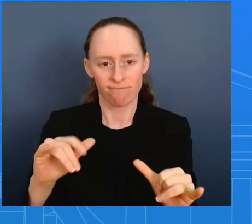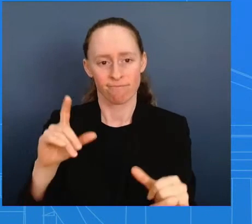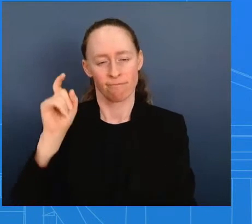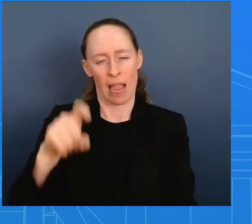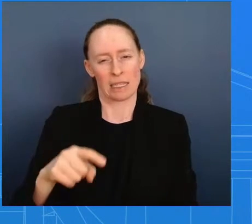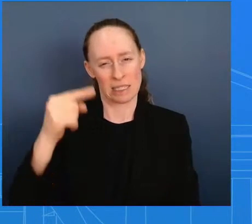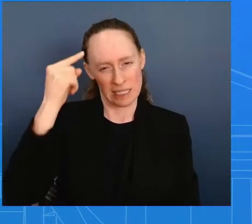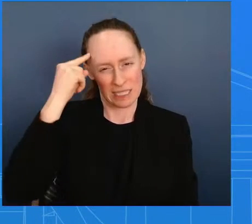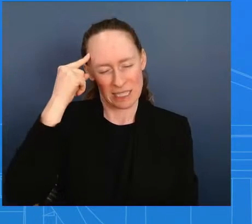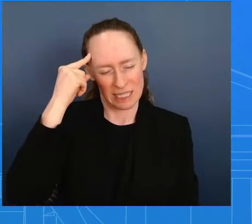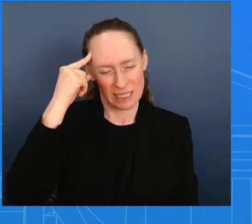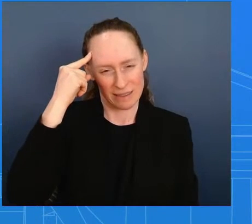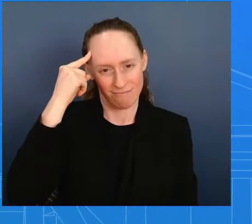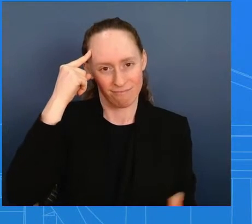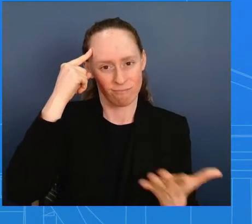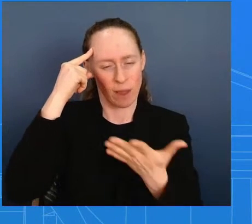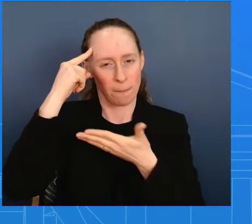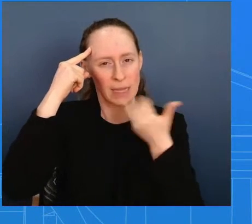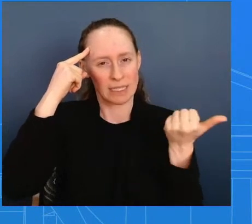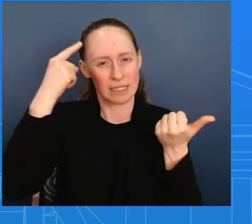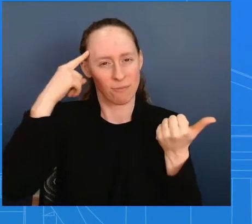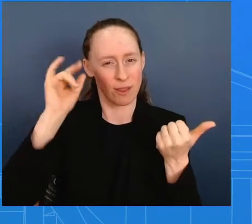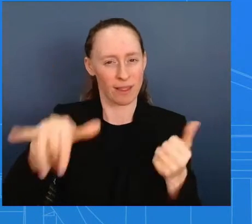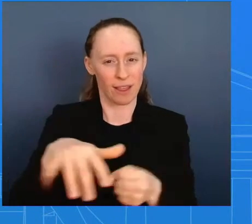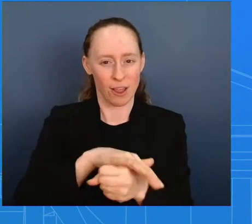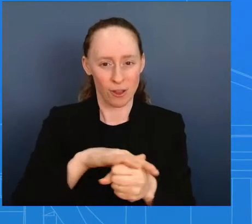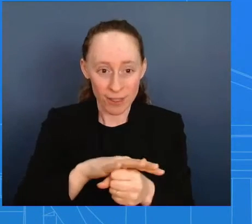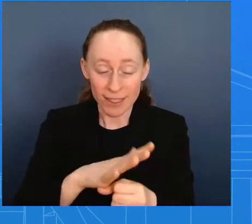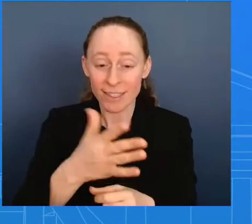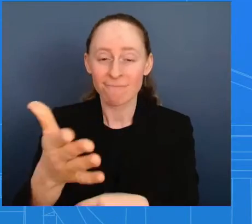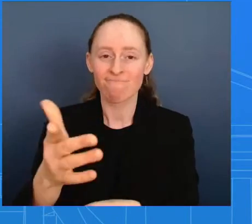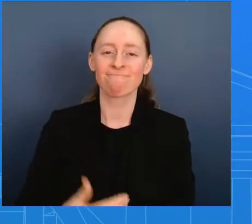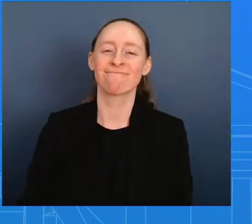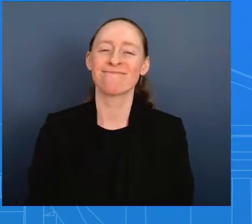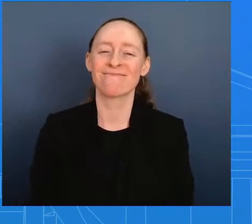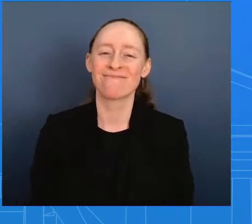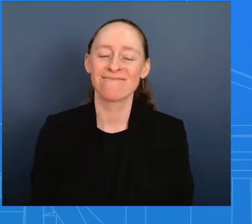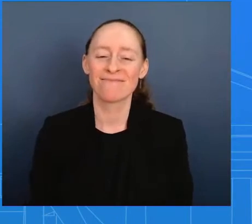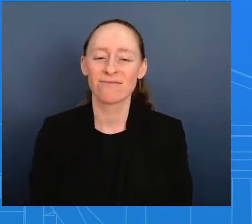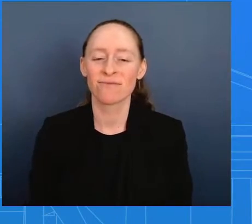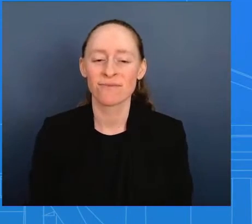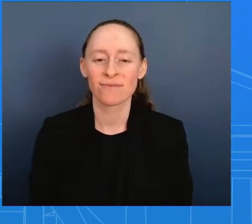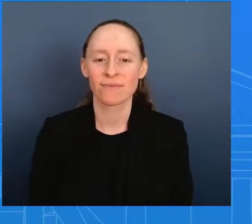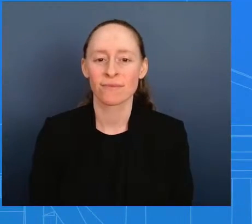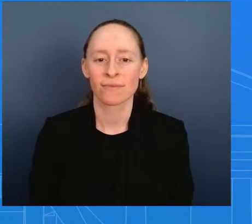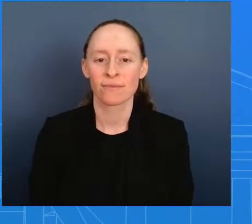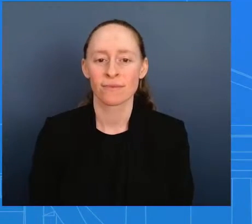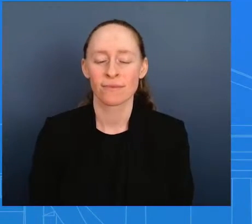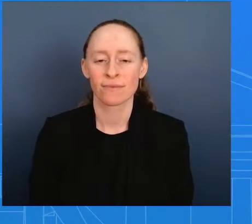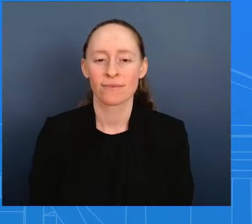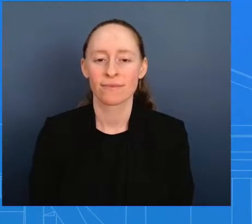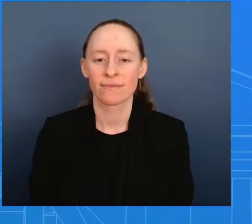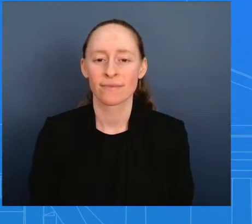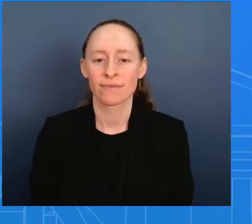The Press: Jake, in the back. Mr. Sullivan: Yeah. The Press: Thanks, Jake. The -- there's a New York Times analysis today that showed Russian missiles breaking through Ukrainian air